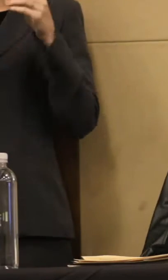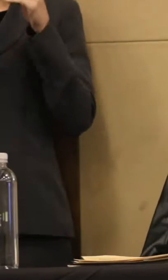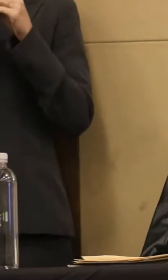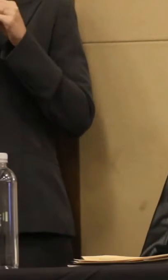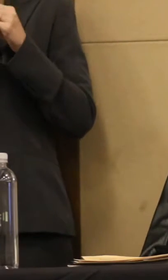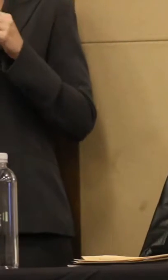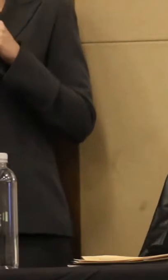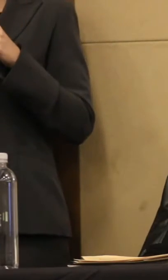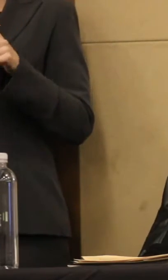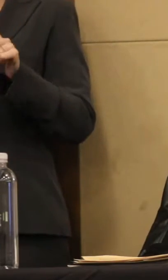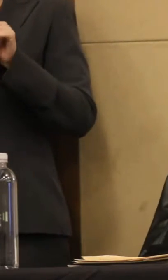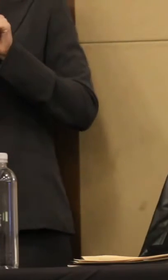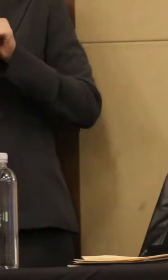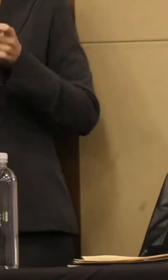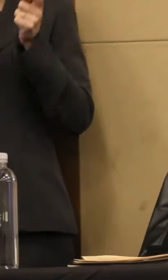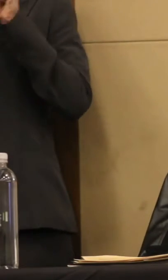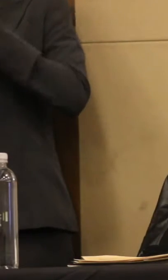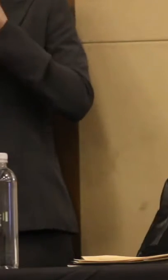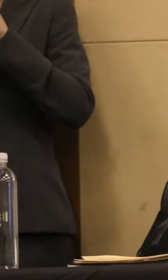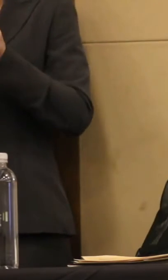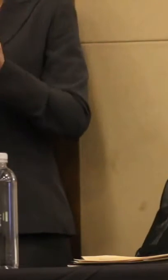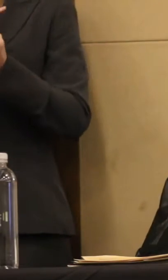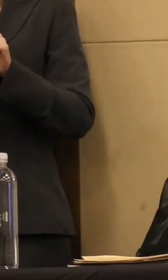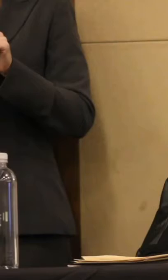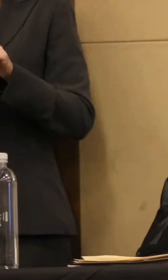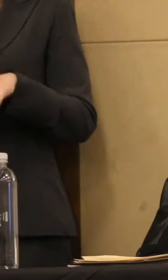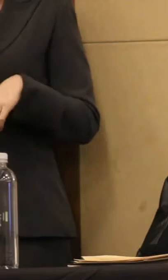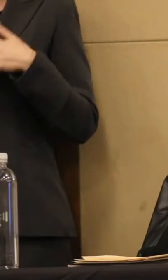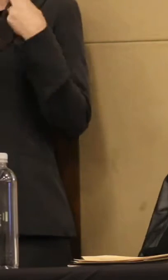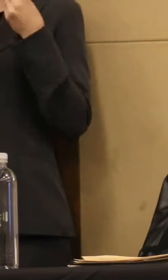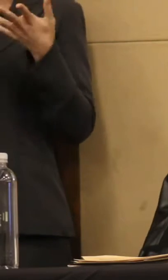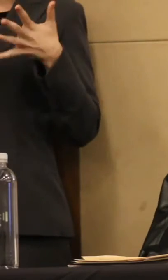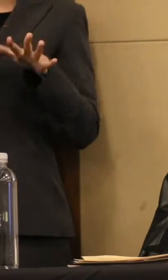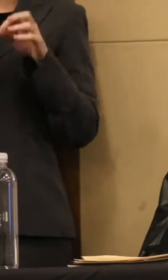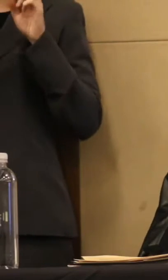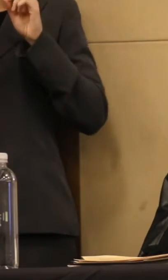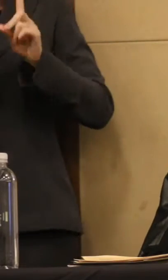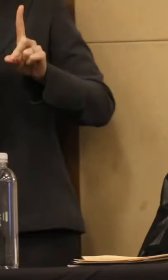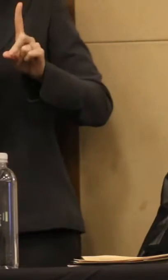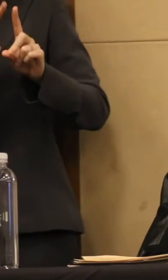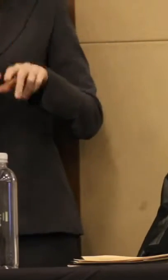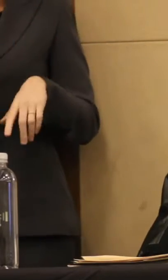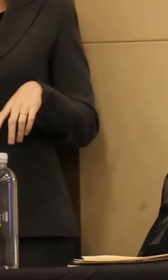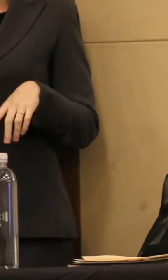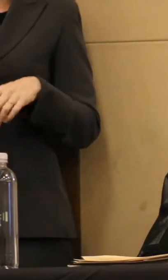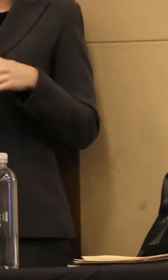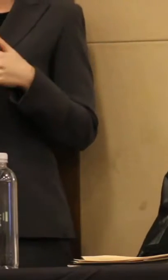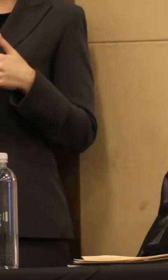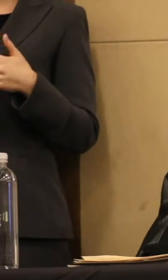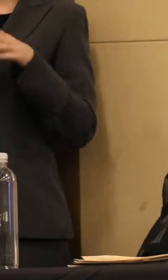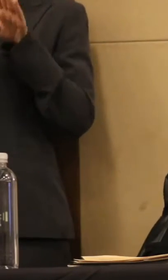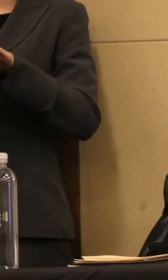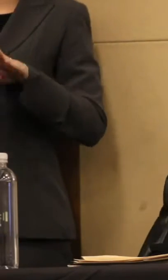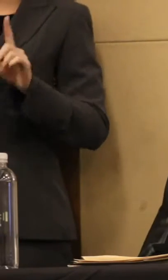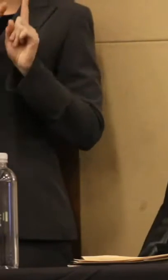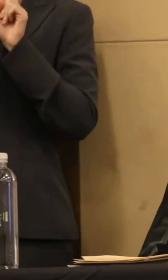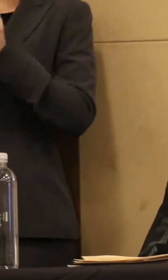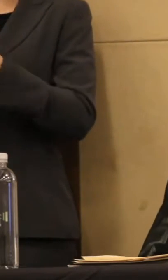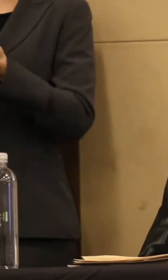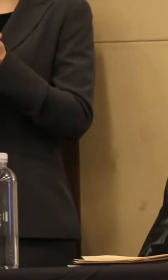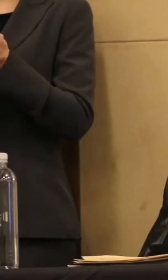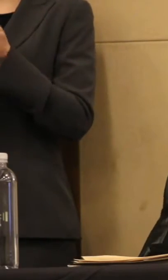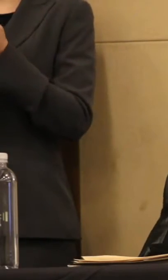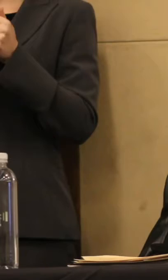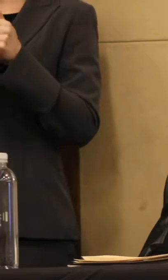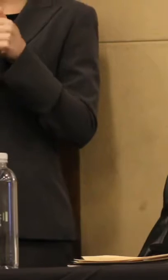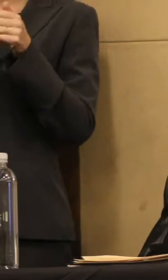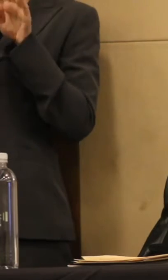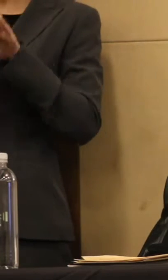Certainly, have seen people, kids going to school with other kids makes a huge difference